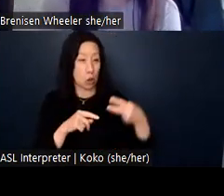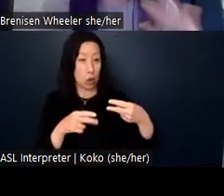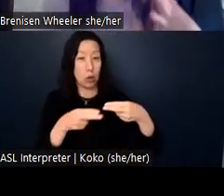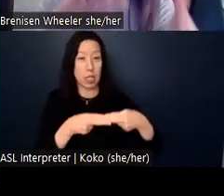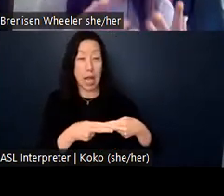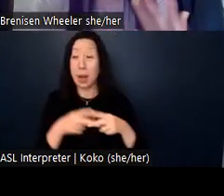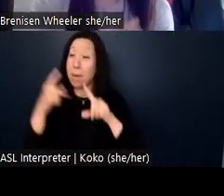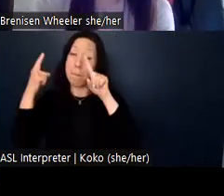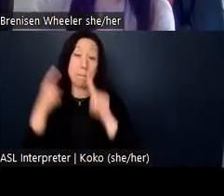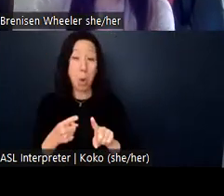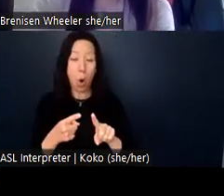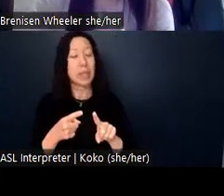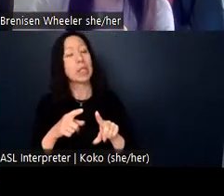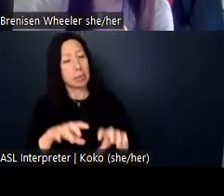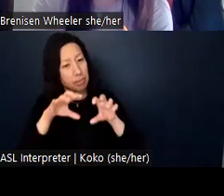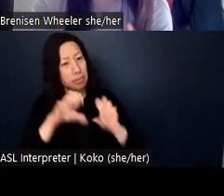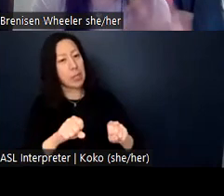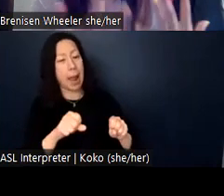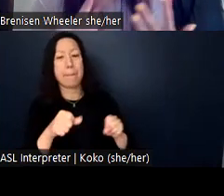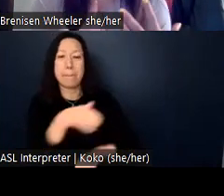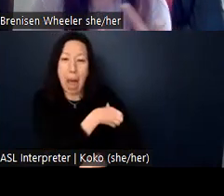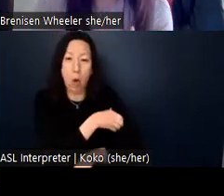control over the other person, and taking away their sense of